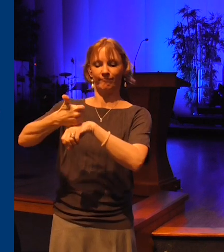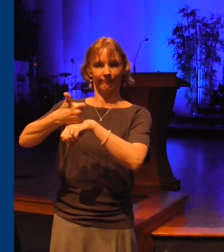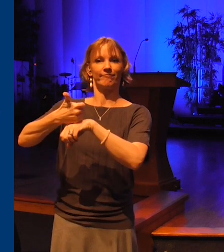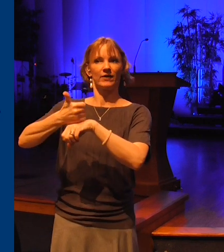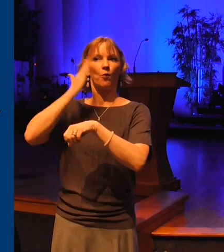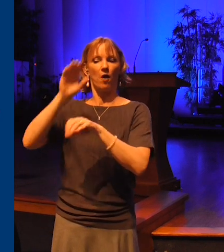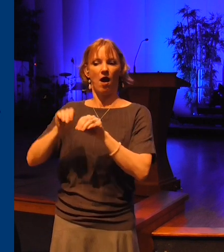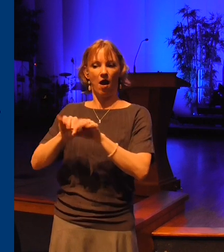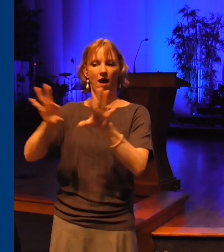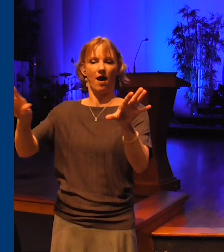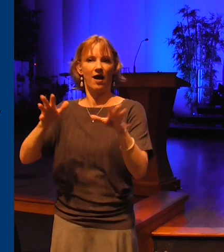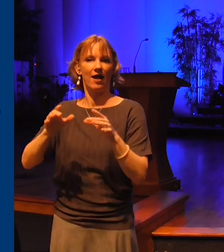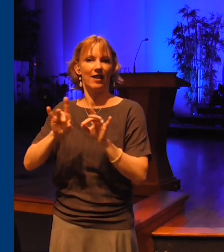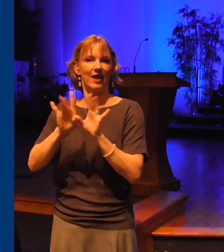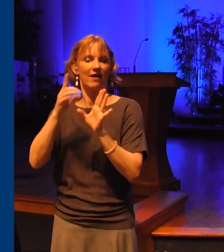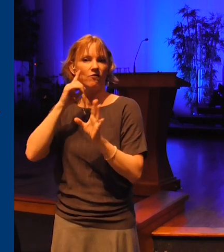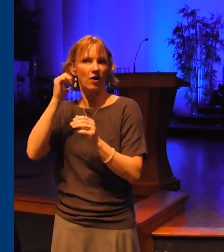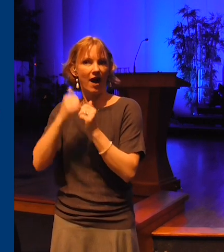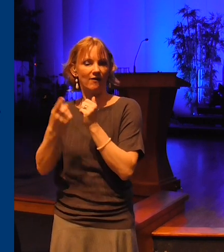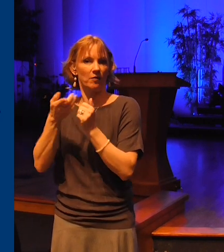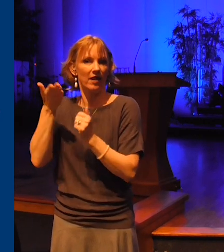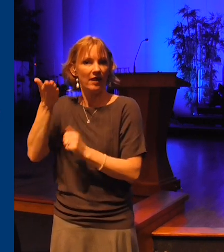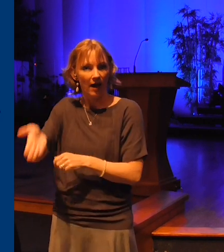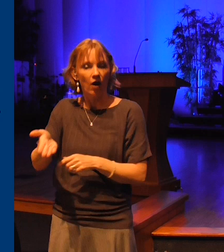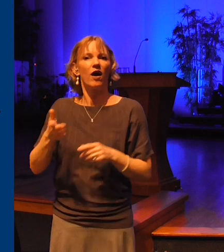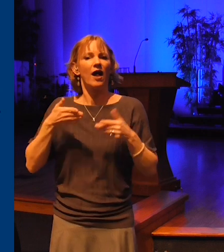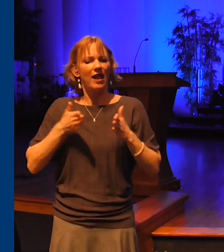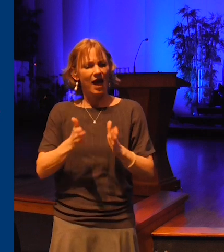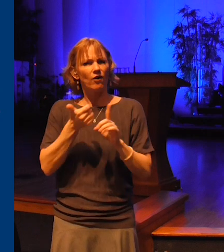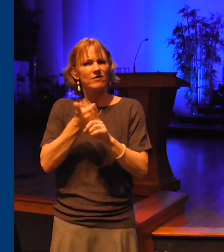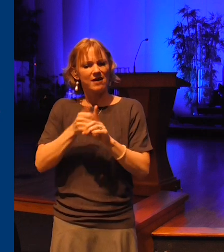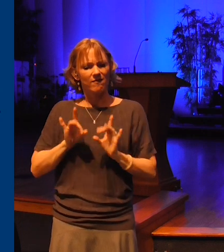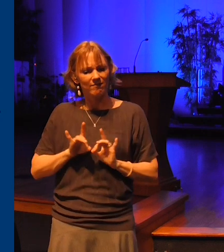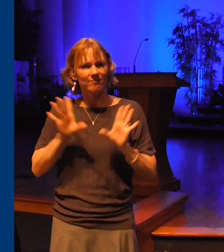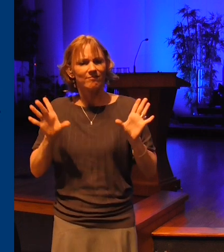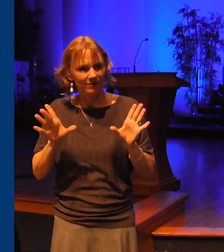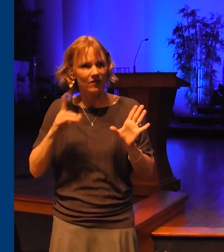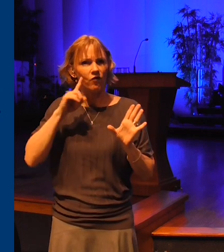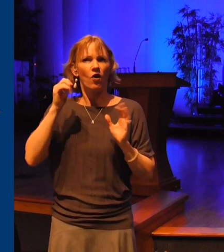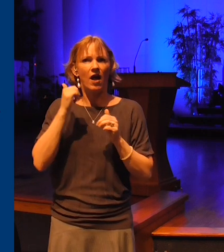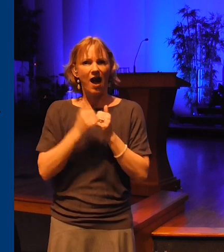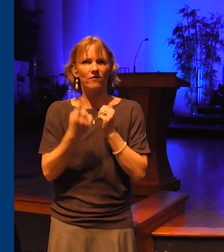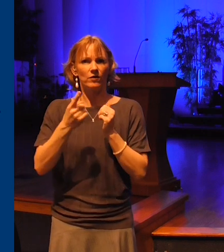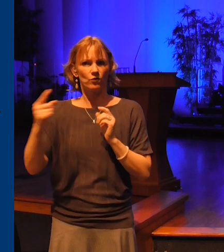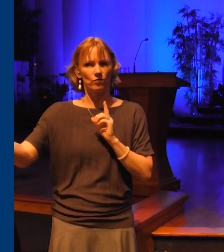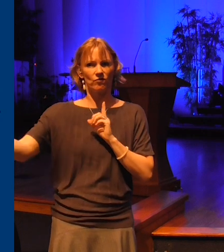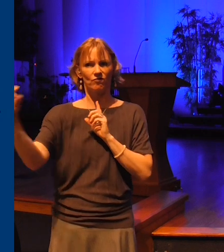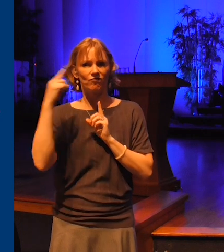let your light shine before men in such a way that they may see your good works and glorify your